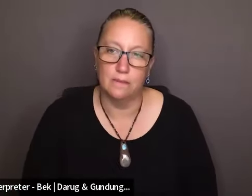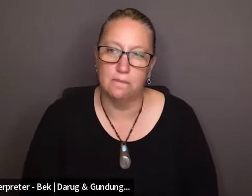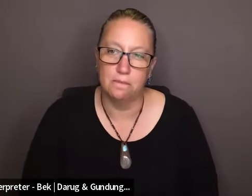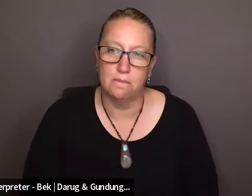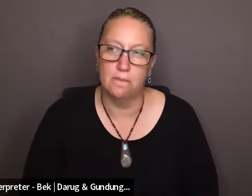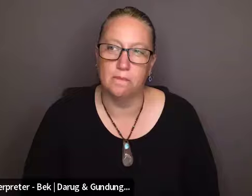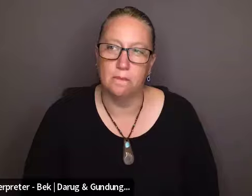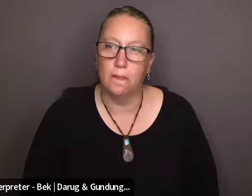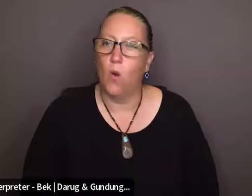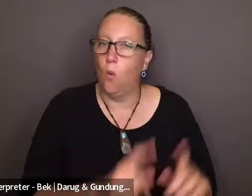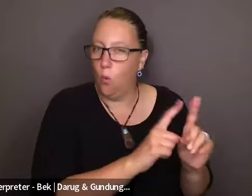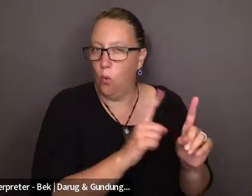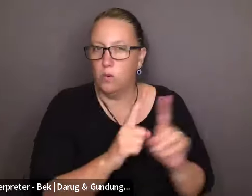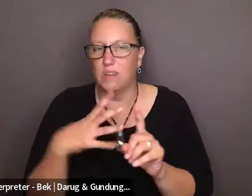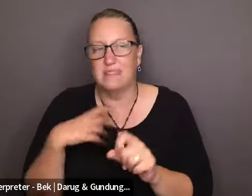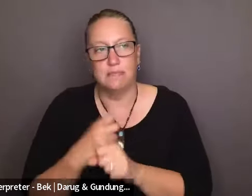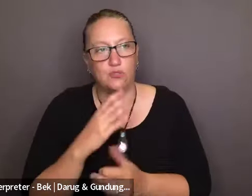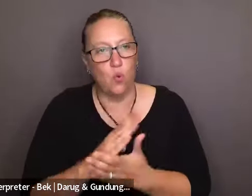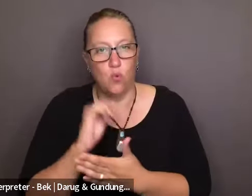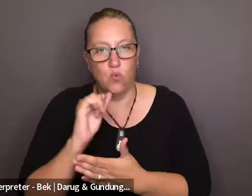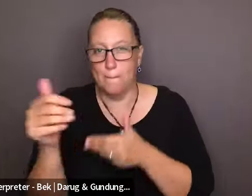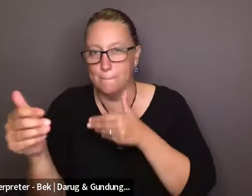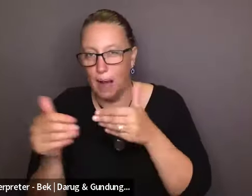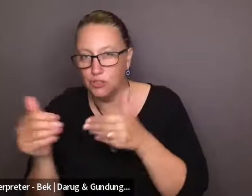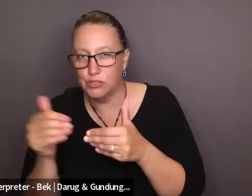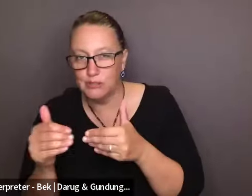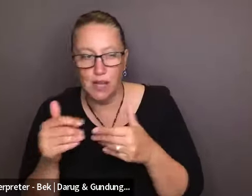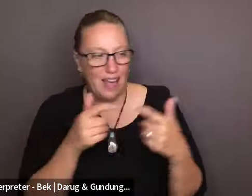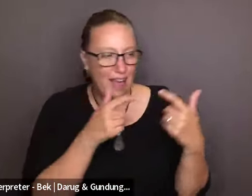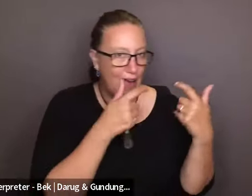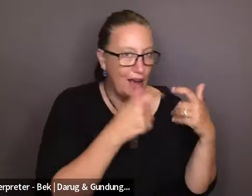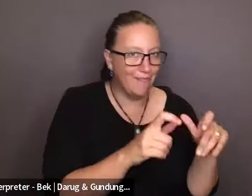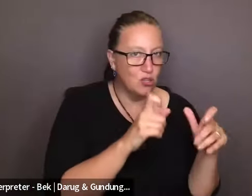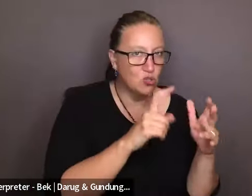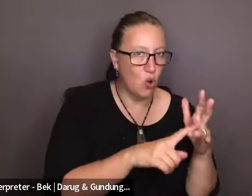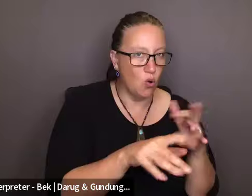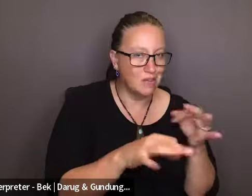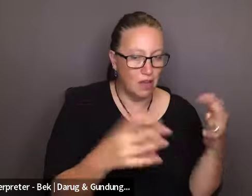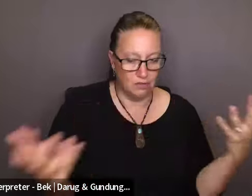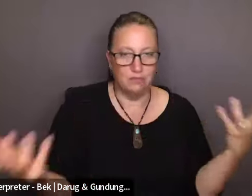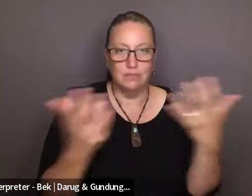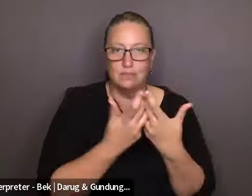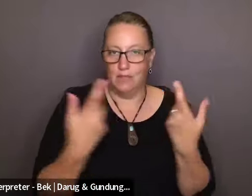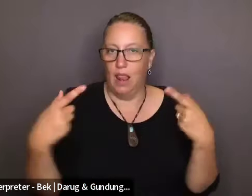and considered about how you include that in your budget. It's about also making sure your budget alliance with your